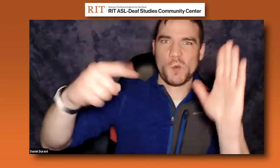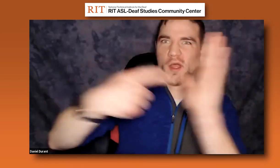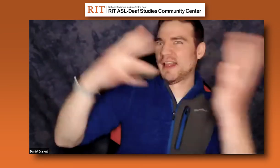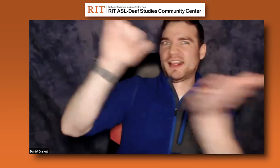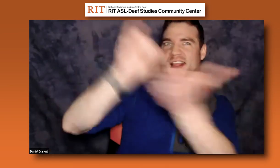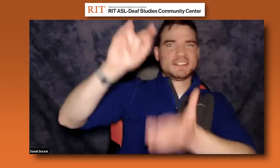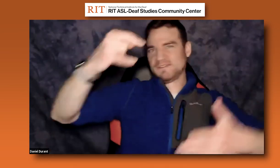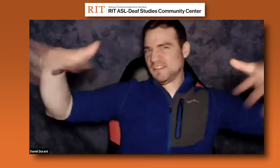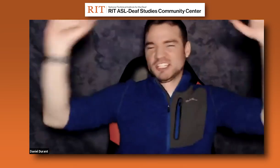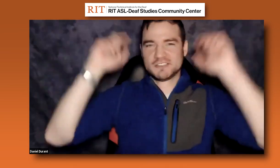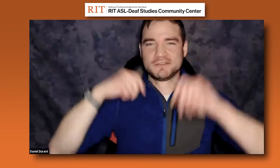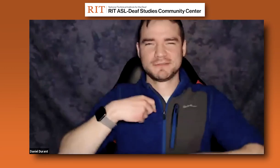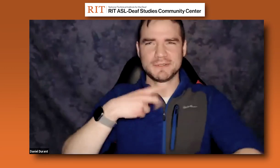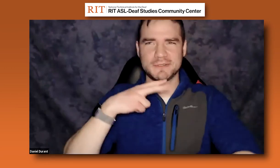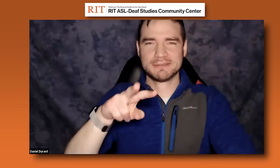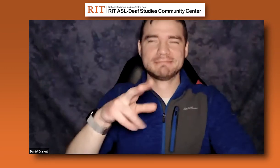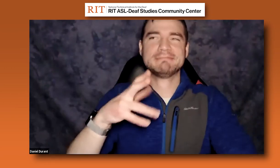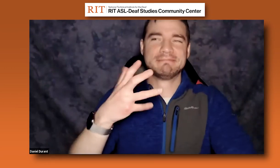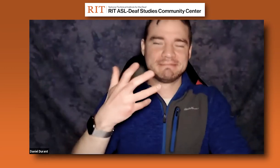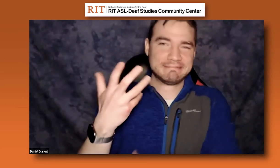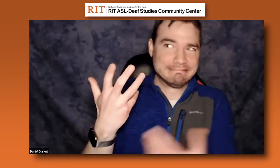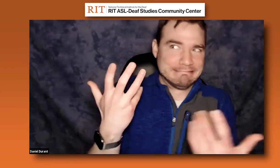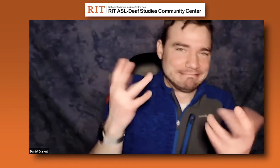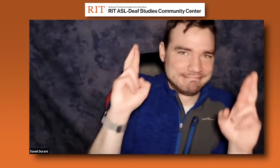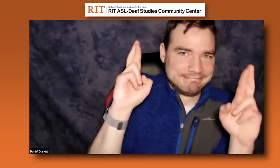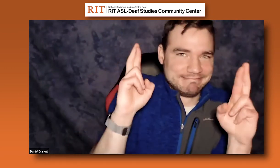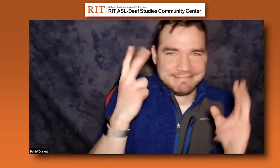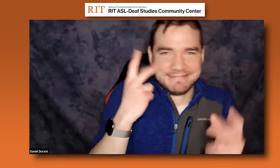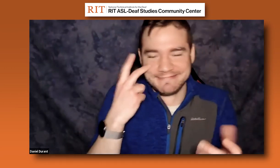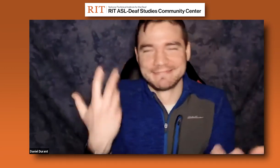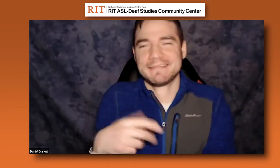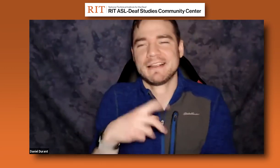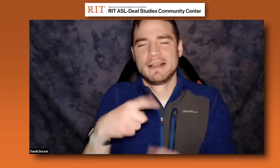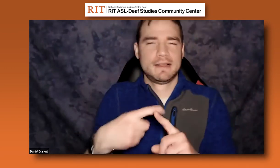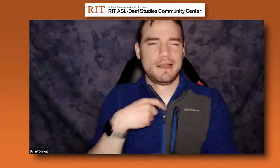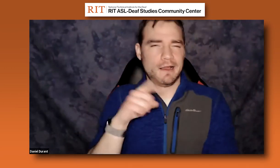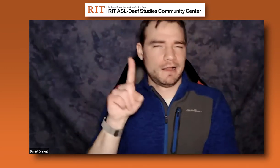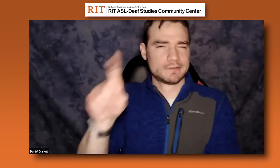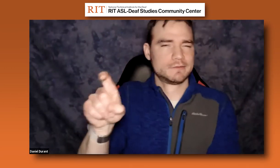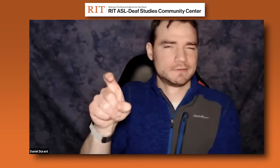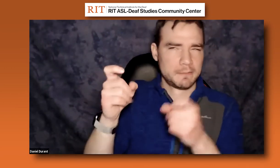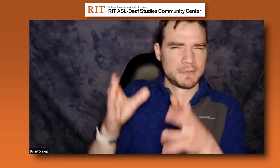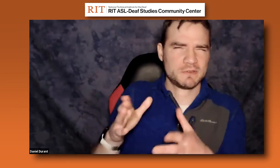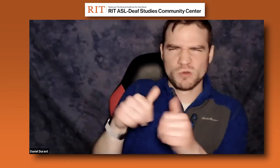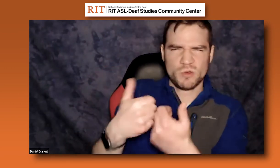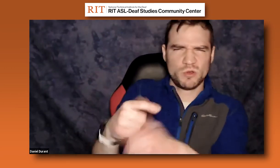and my manager was convinced I was gonna get this role. I thought, "Well, fingers crossed. I hope so."